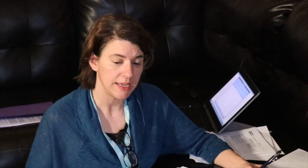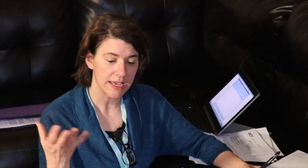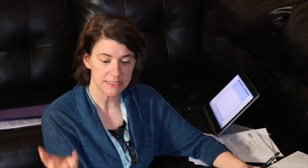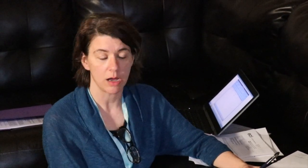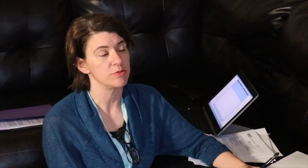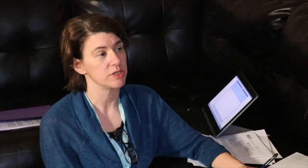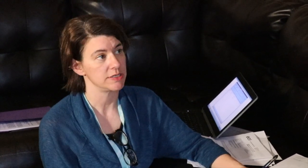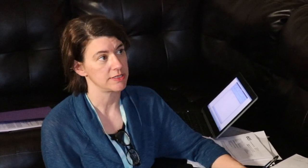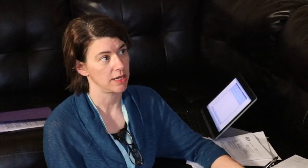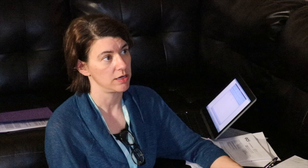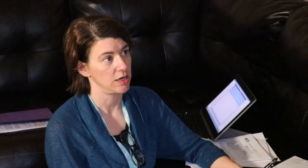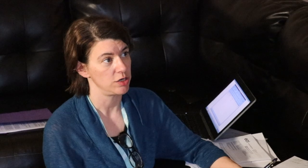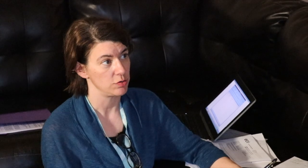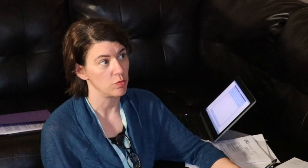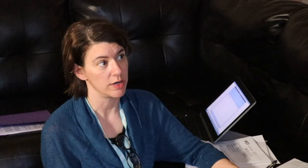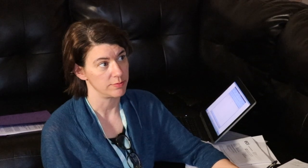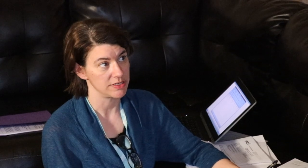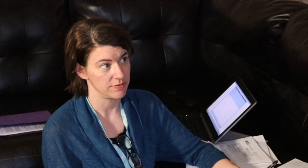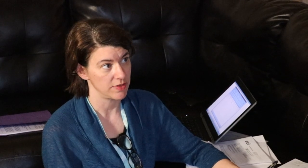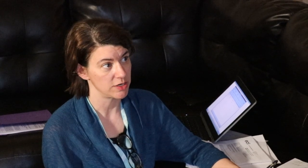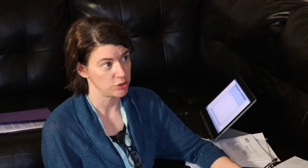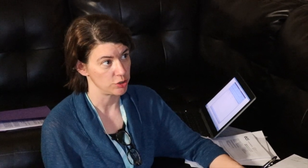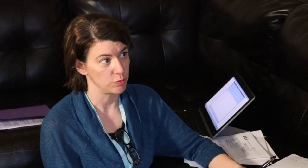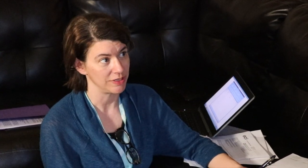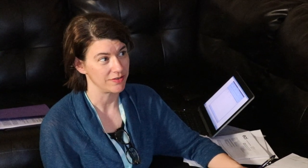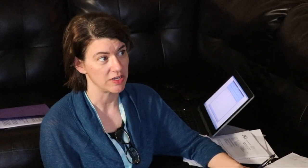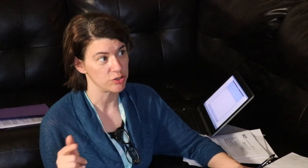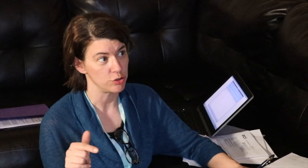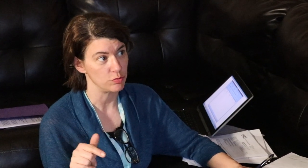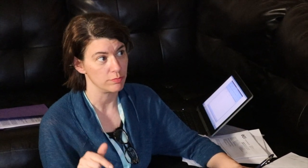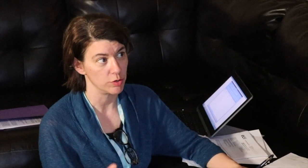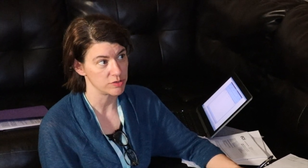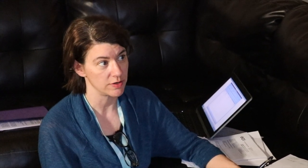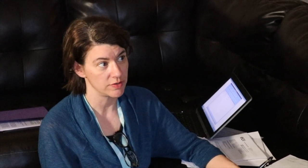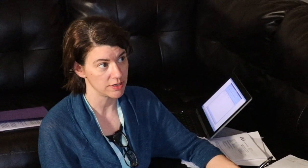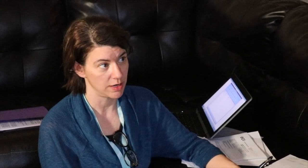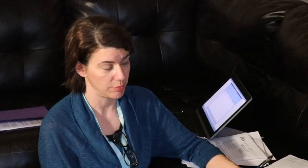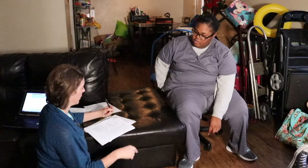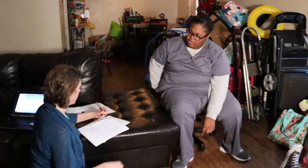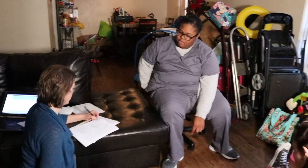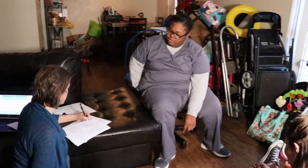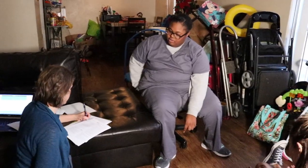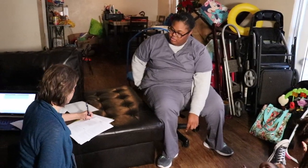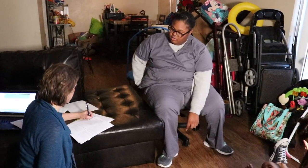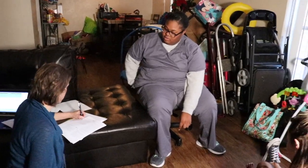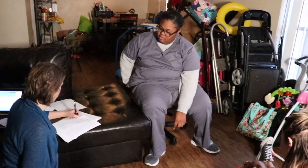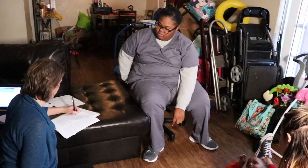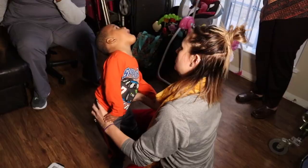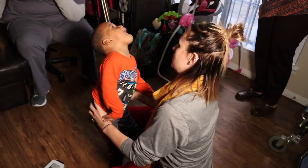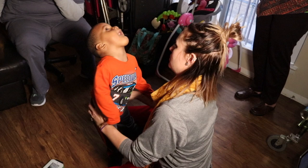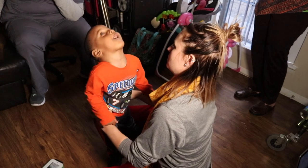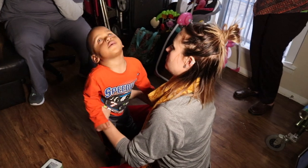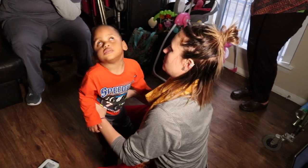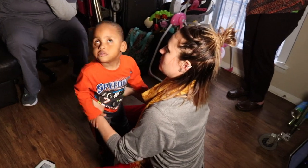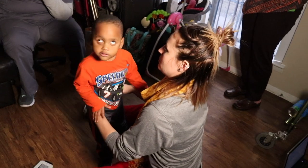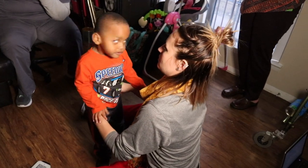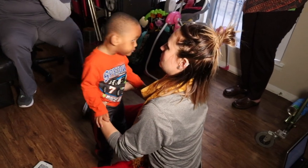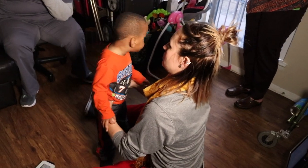He has an object in his hand and you want him to give that to you. Will he give that to you most of the time? No, he will throw it. How about when his name is called?